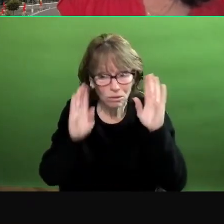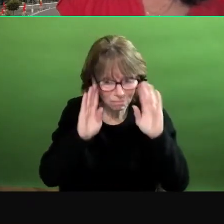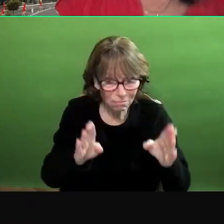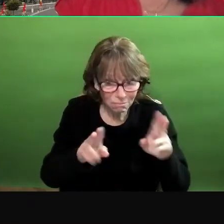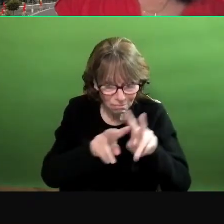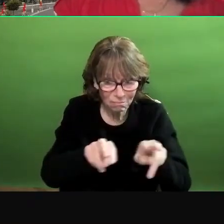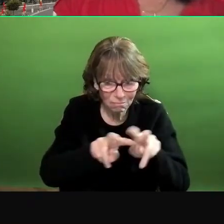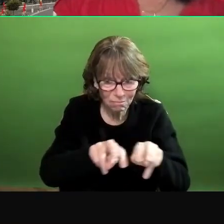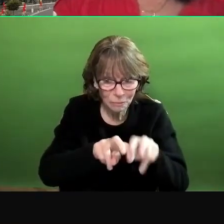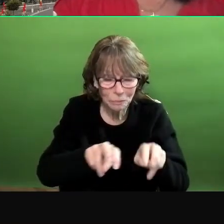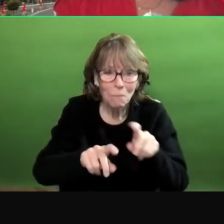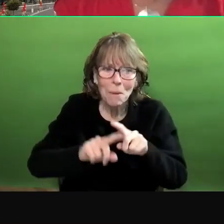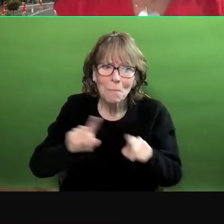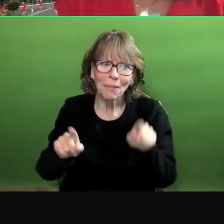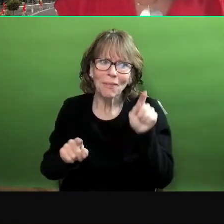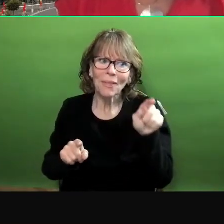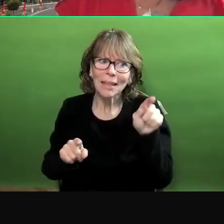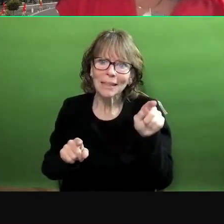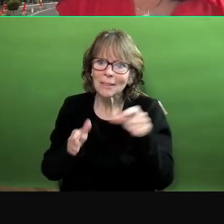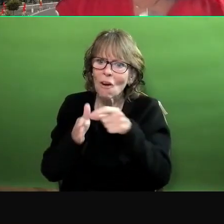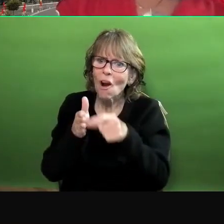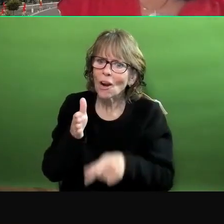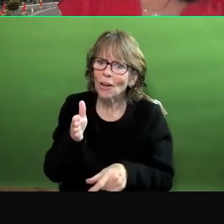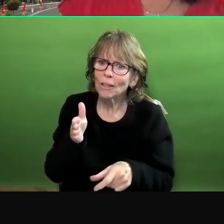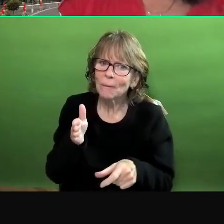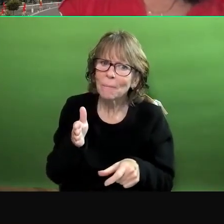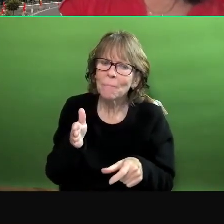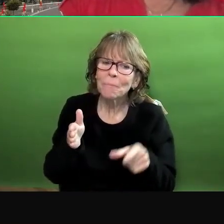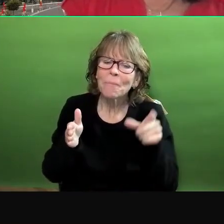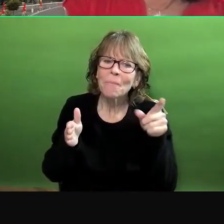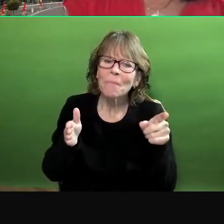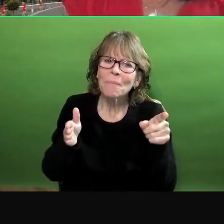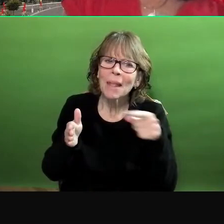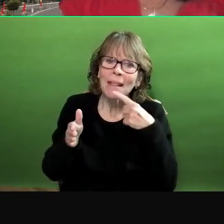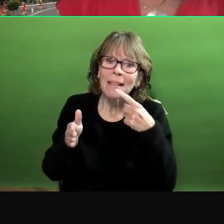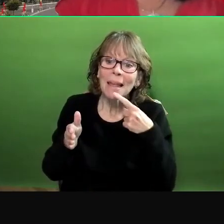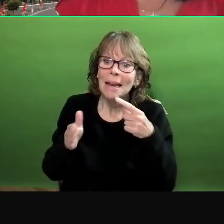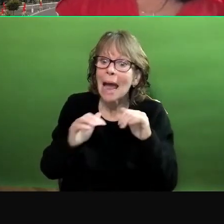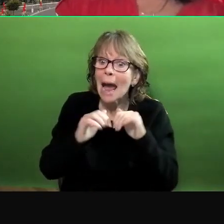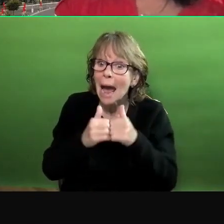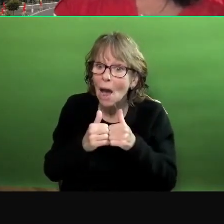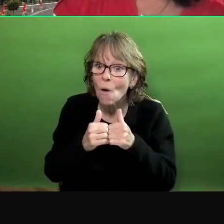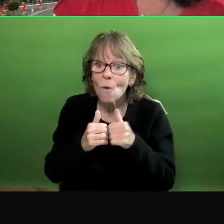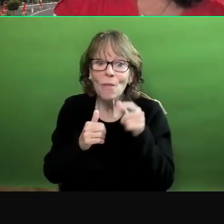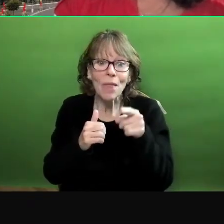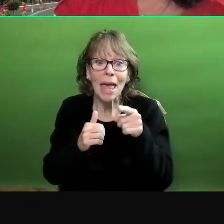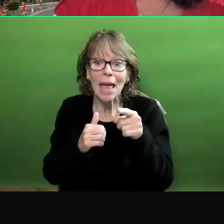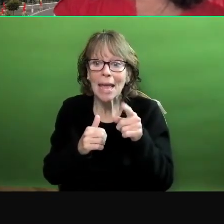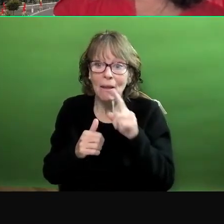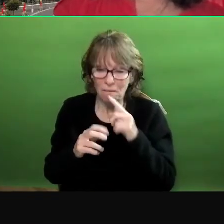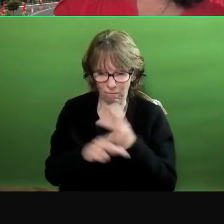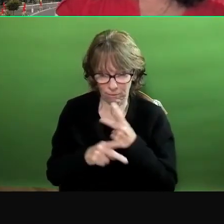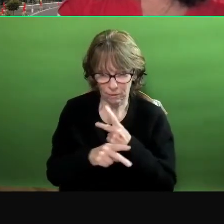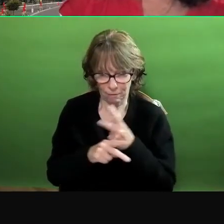how these algorithms, the way they've been built, are actually marginalizing minoritized